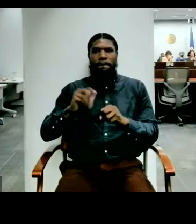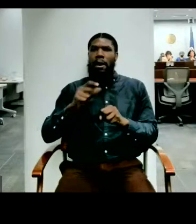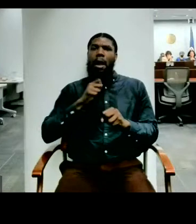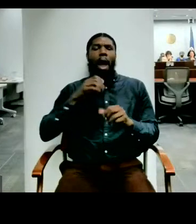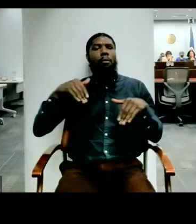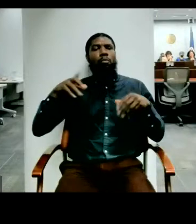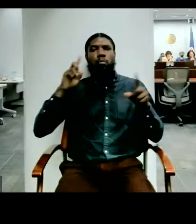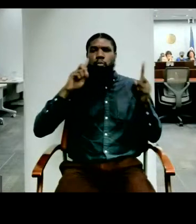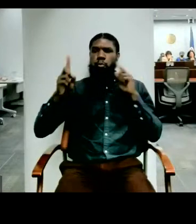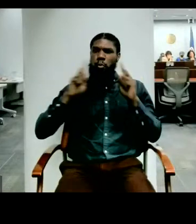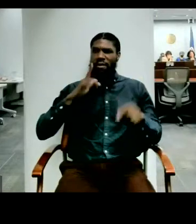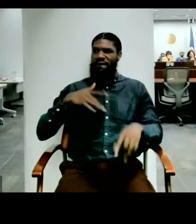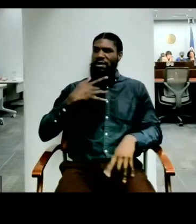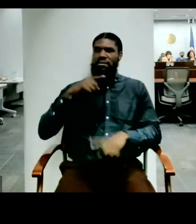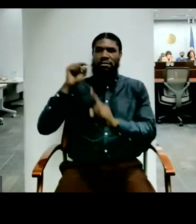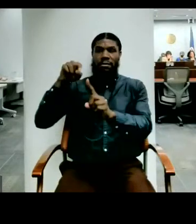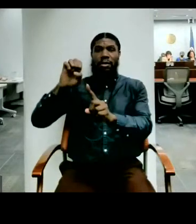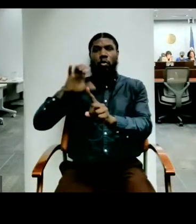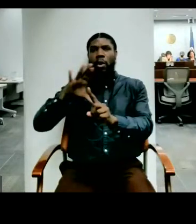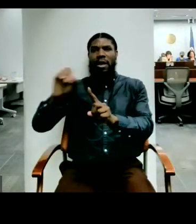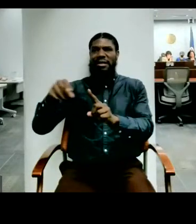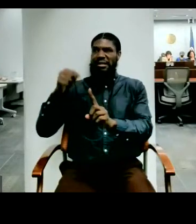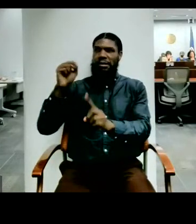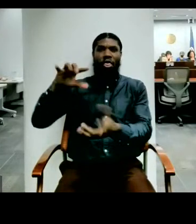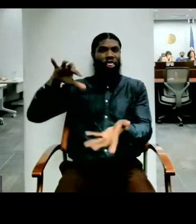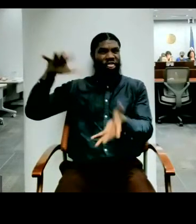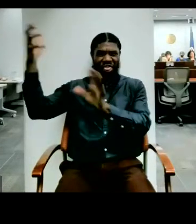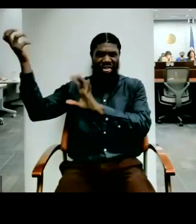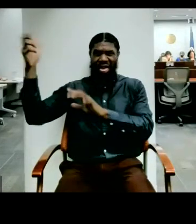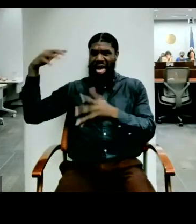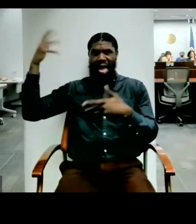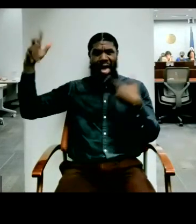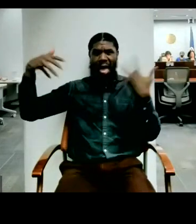there is a feeling that this particular agency is out of control in partisanship.